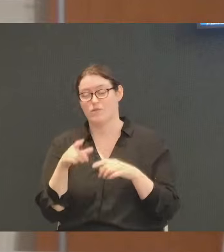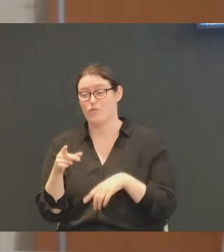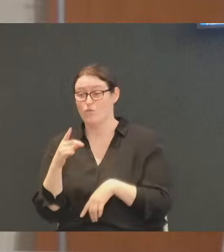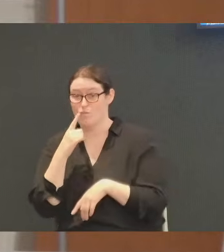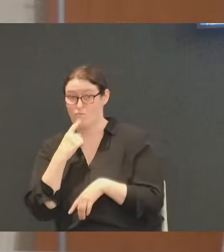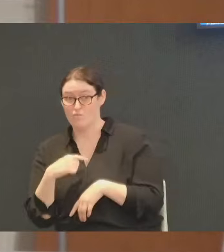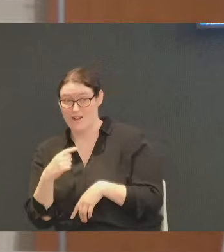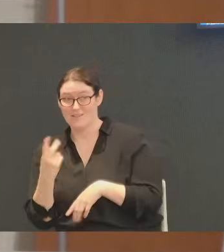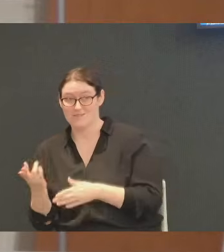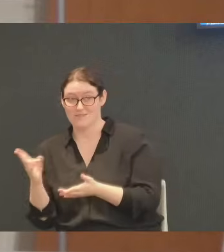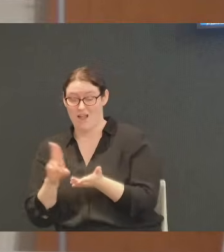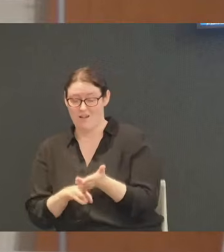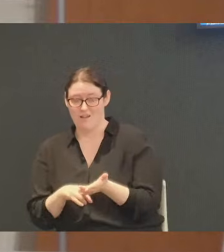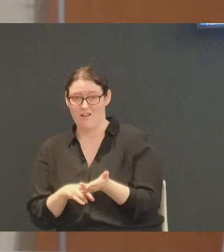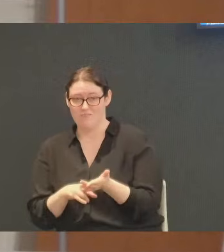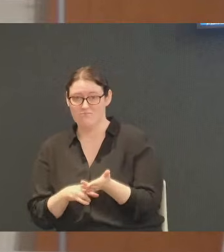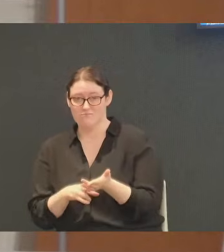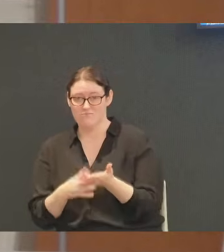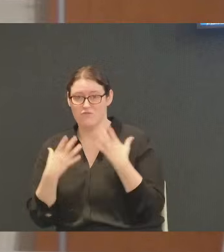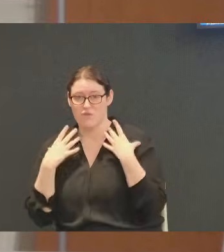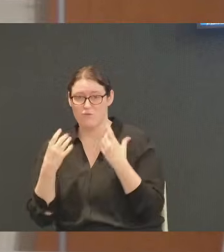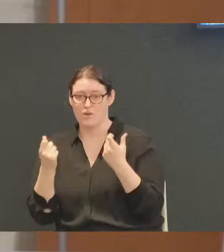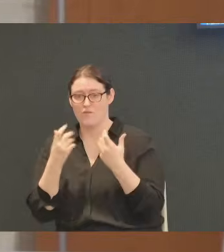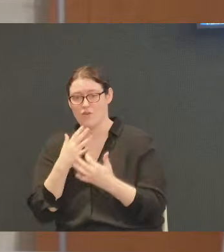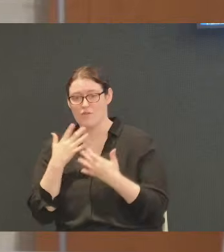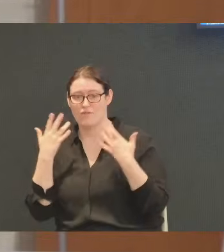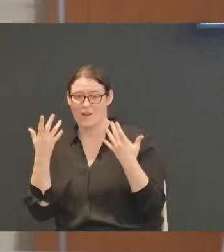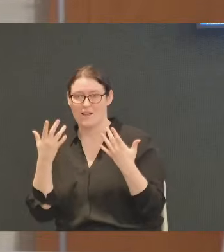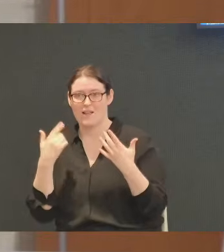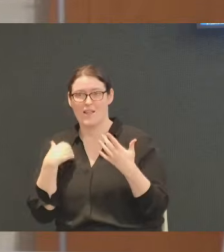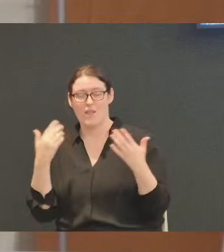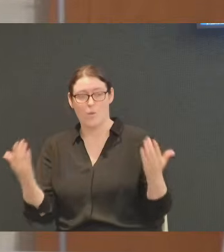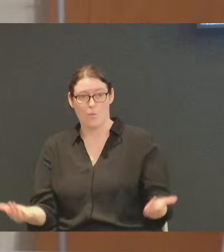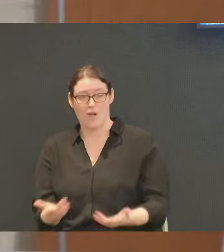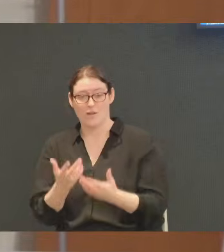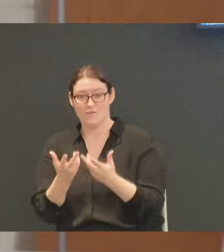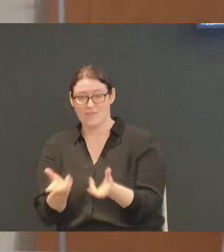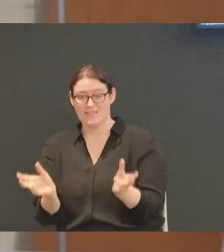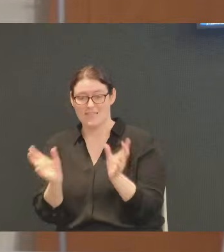recovery friendly employer and then they welcomed us into the stadium for a special night where